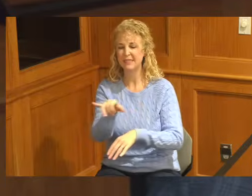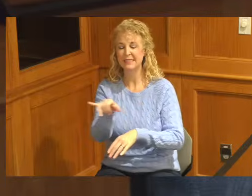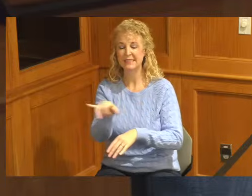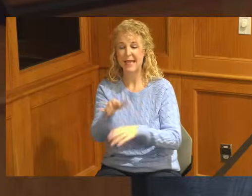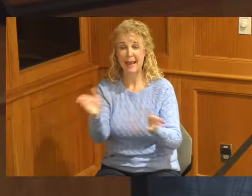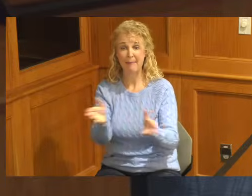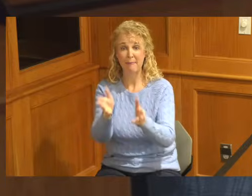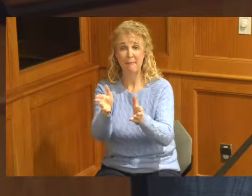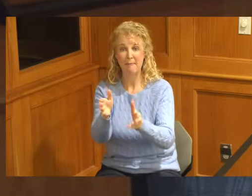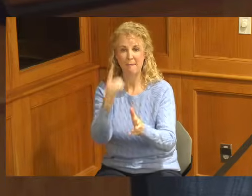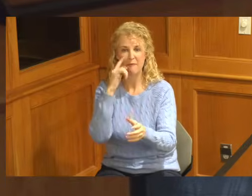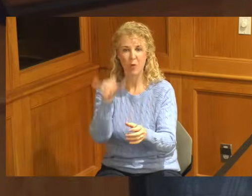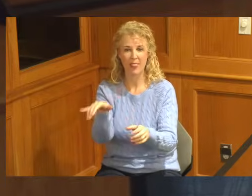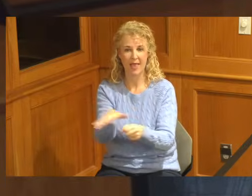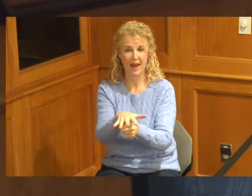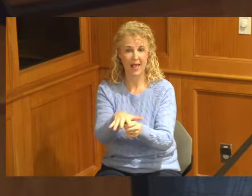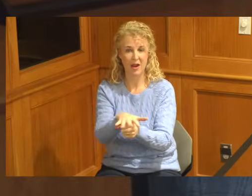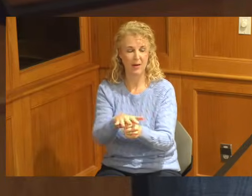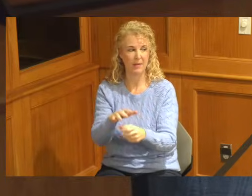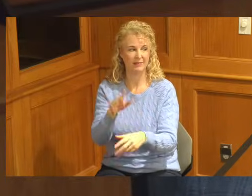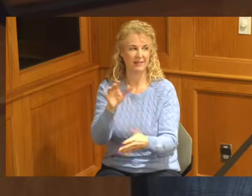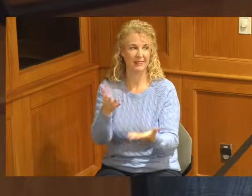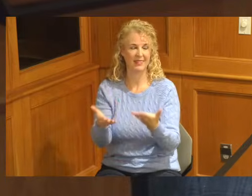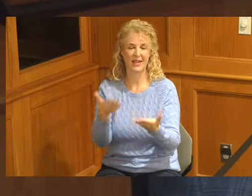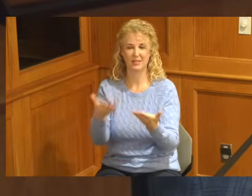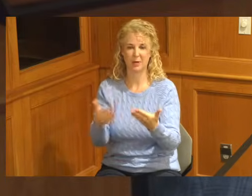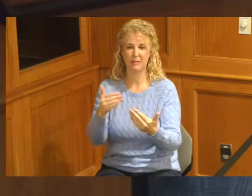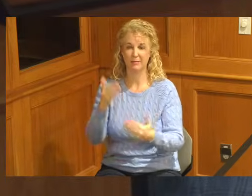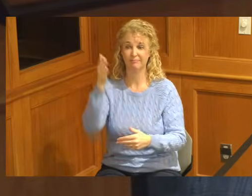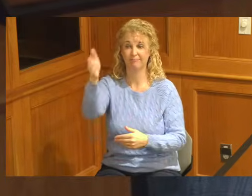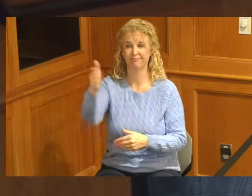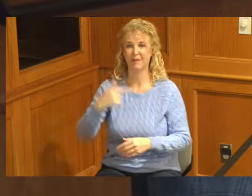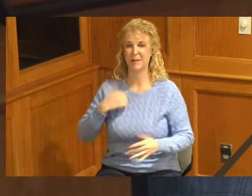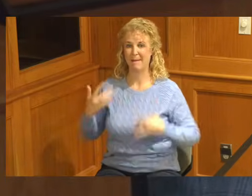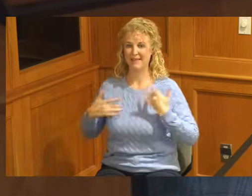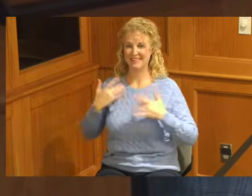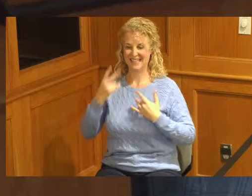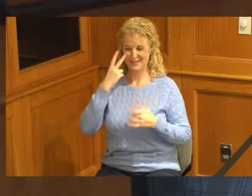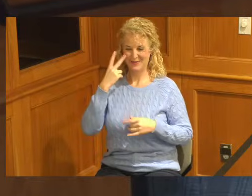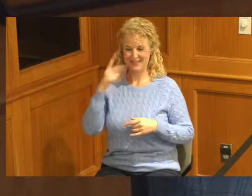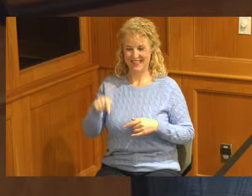areas. But I assume that's further down the road. But I'm excited about this. We we talk a lot about